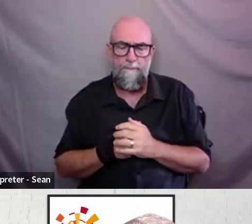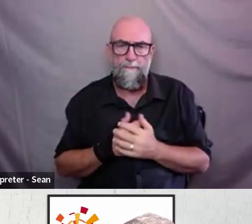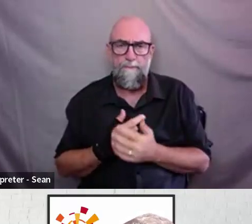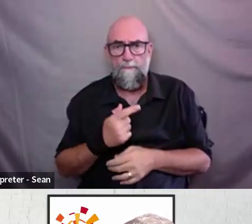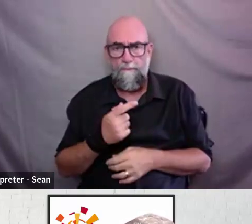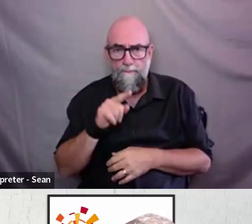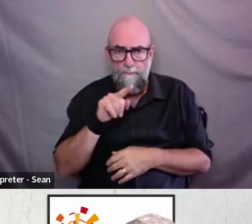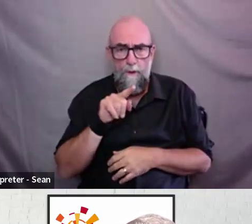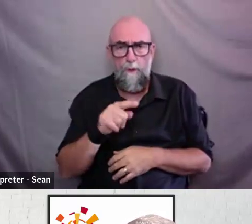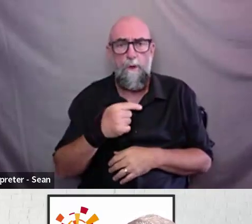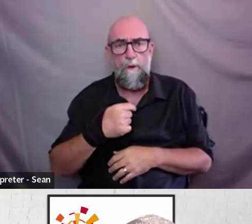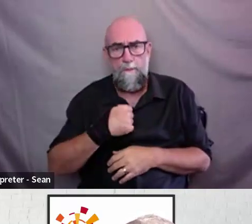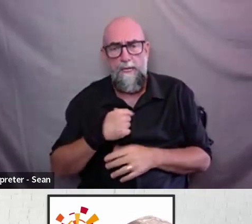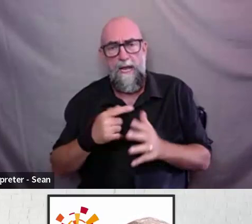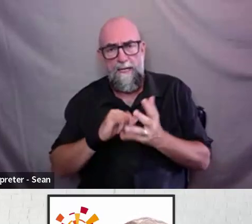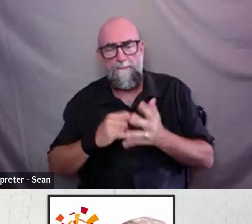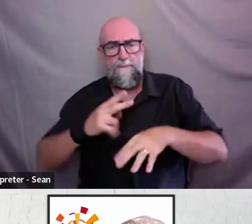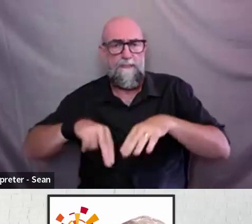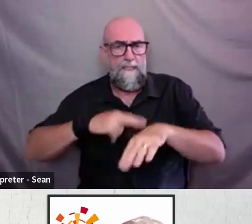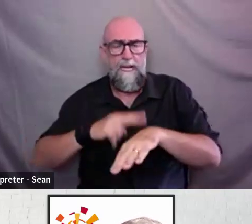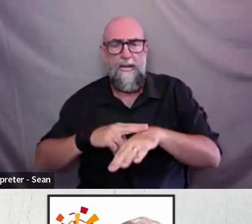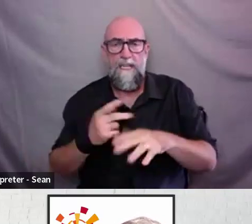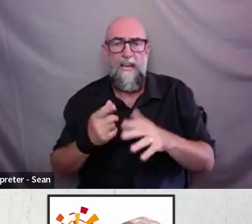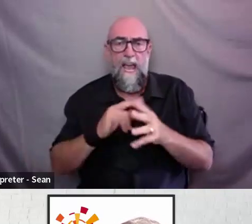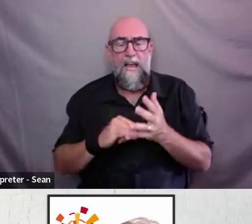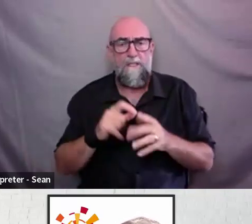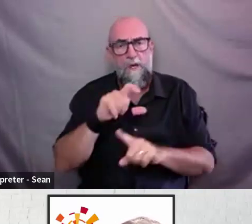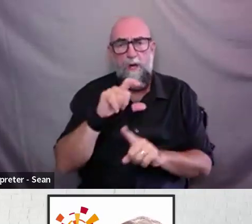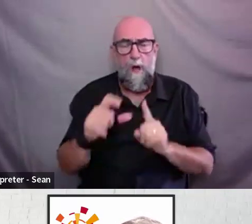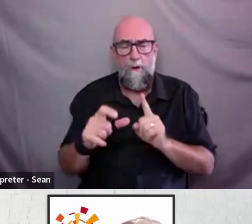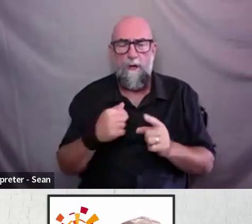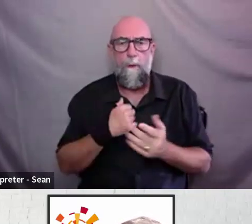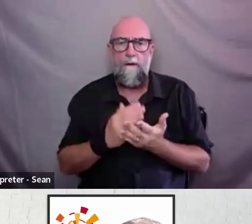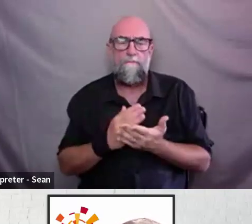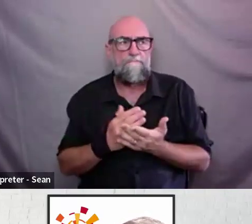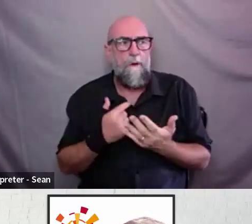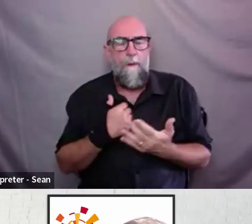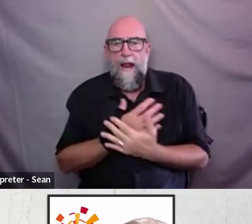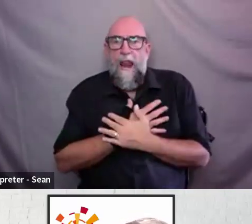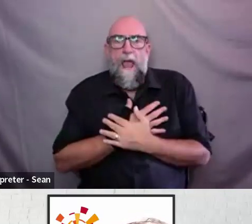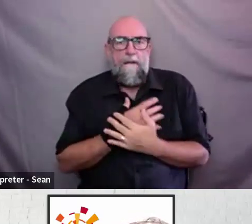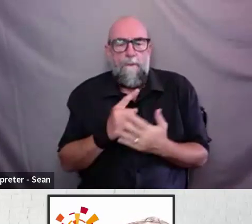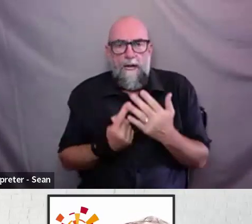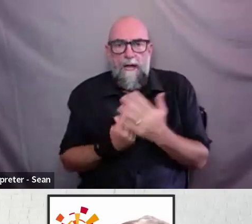that we could be learning from. That is one piece of work that I think